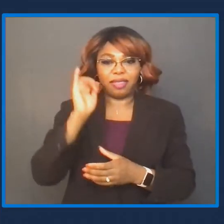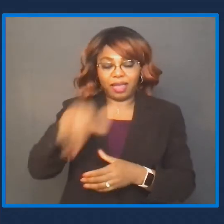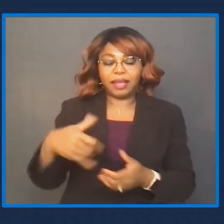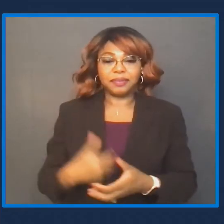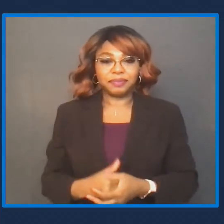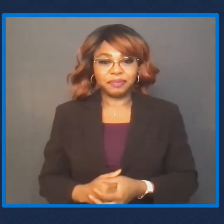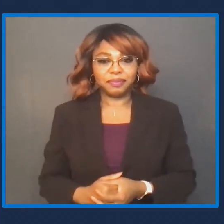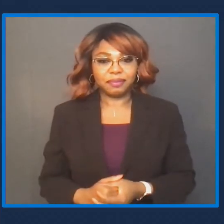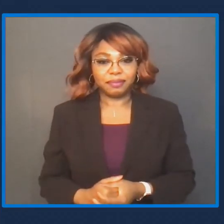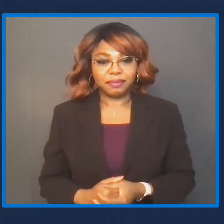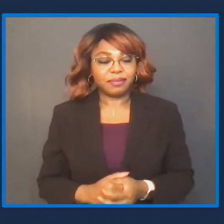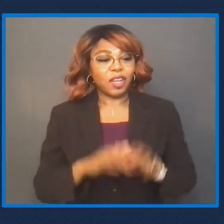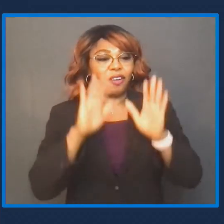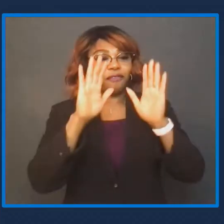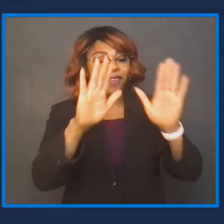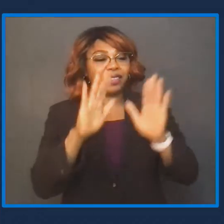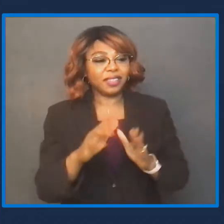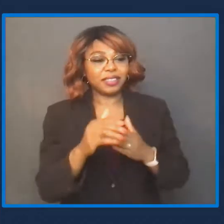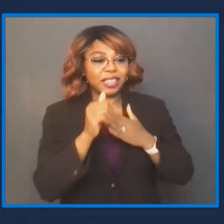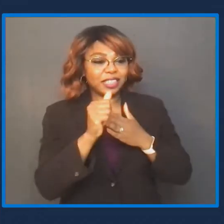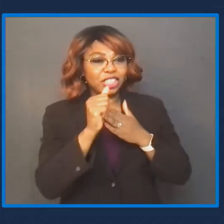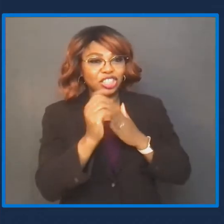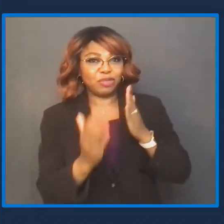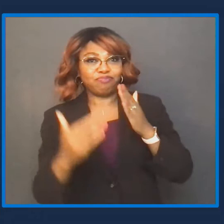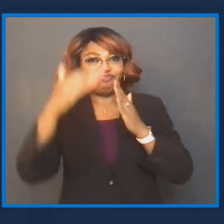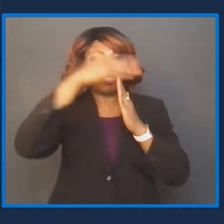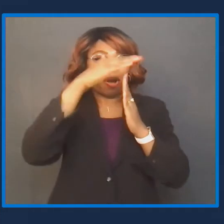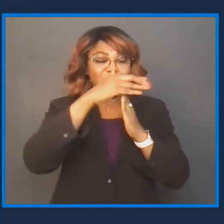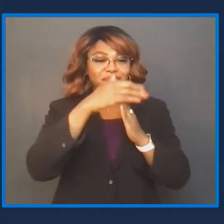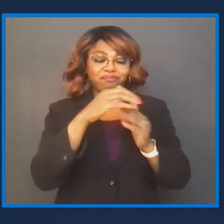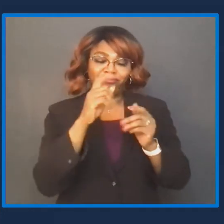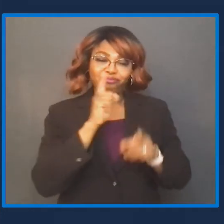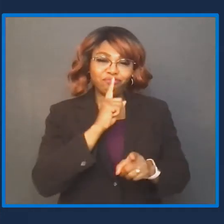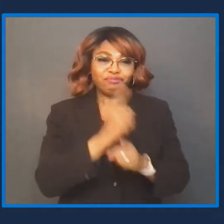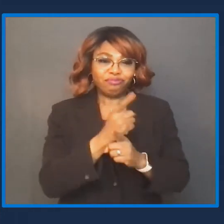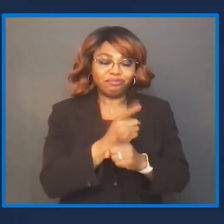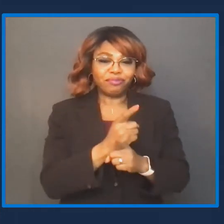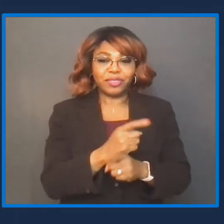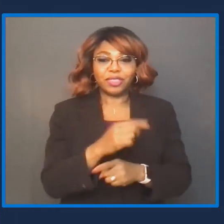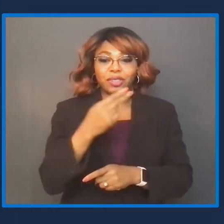Fantastic leadership up the top, absolutely. And Hector, last words of advice